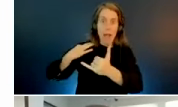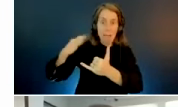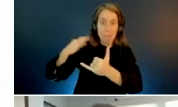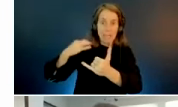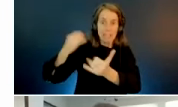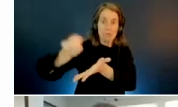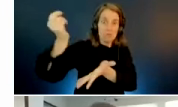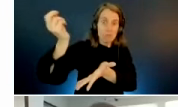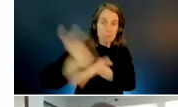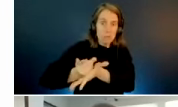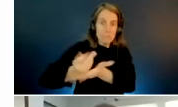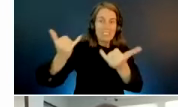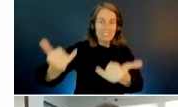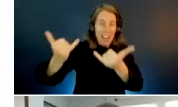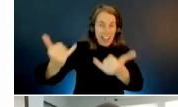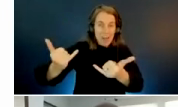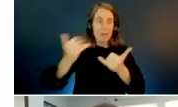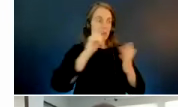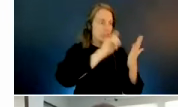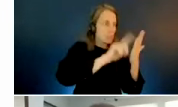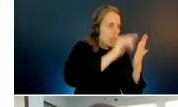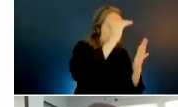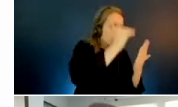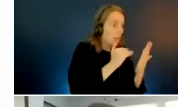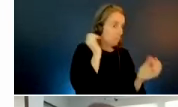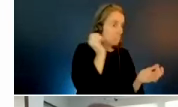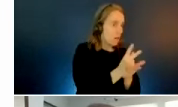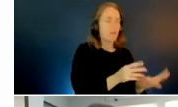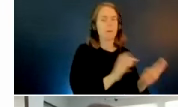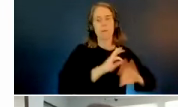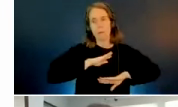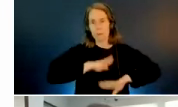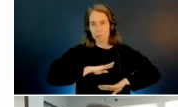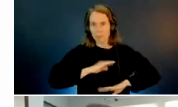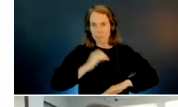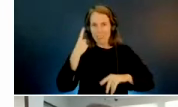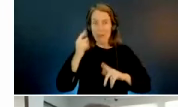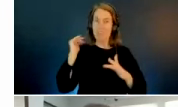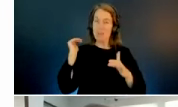you kind of crossed your uh t's and dotted your i's so that you're able to vote as you want to